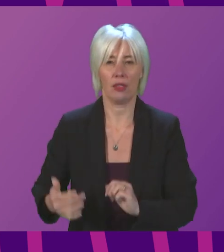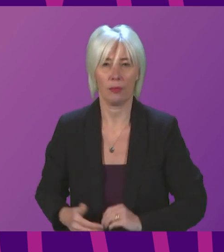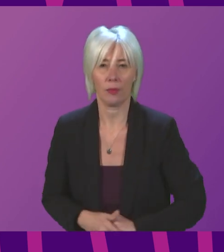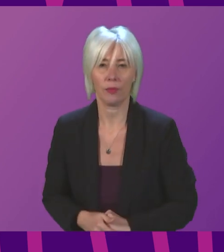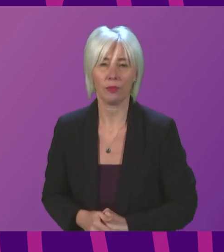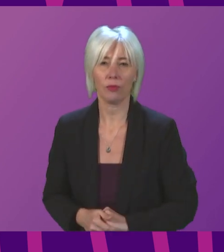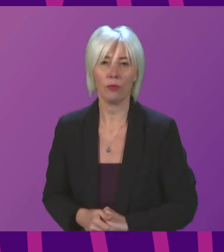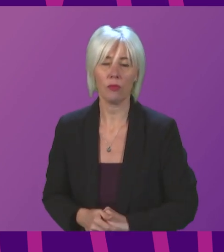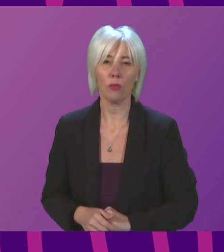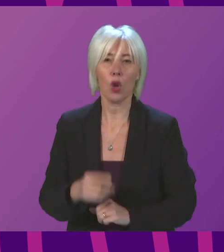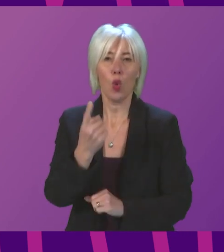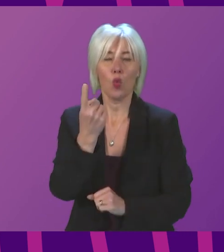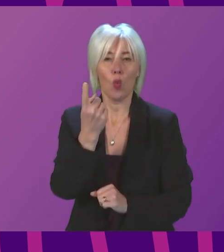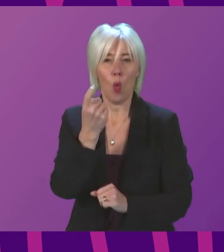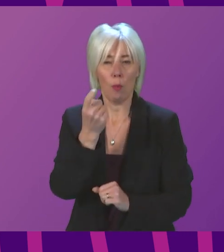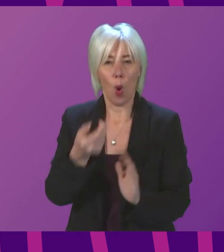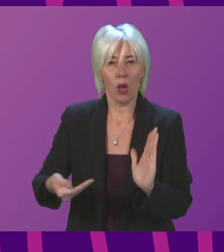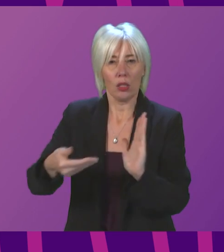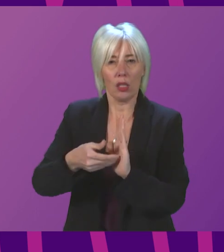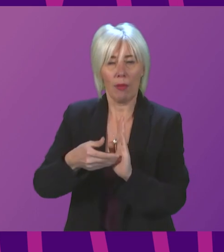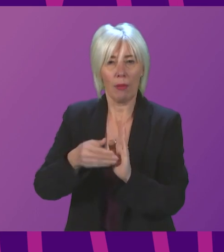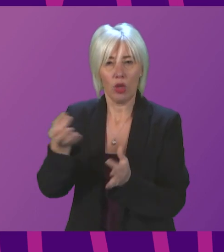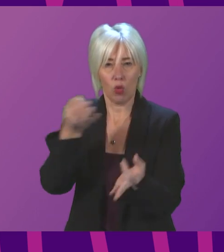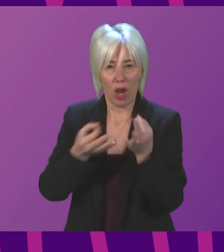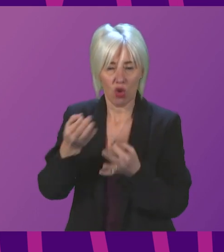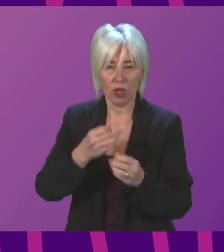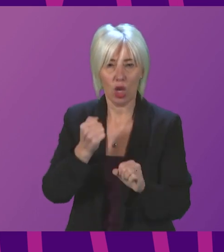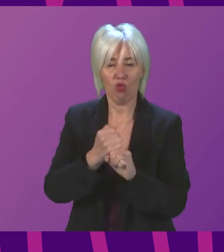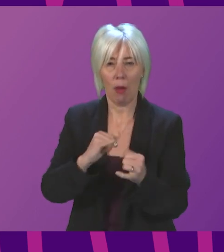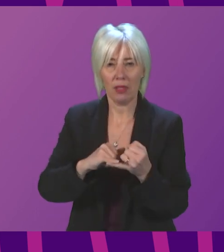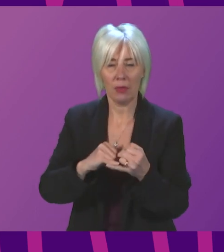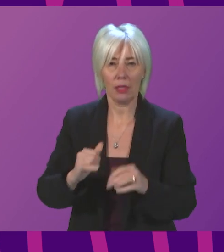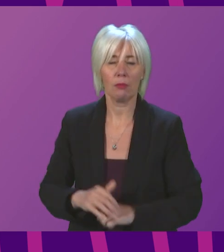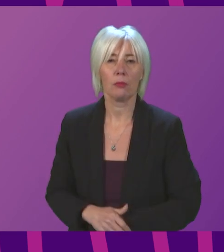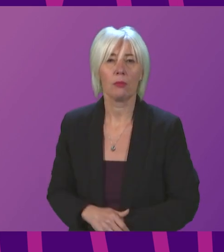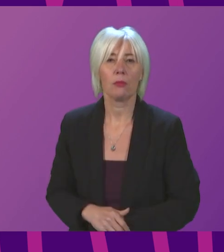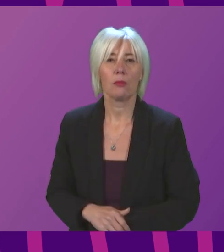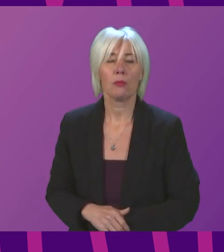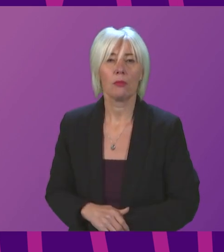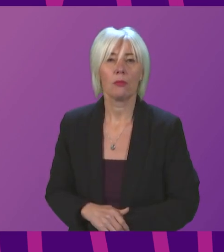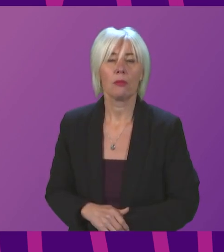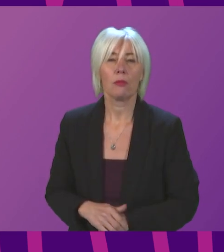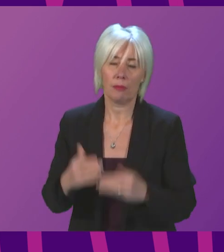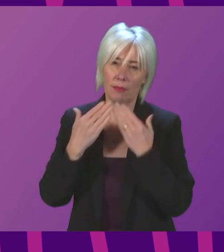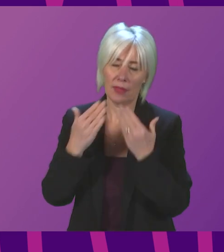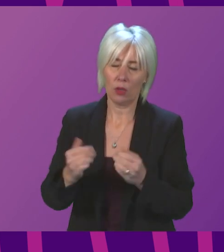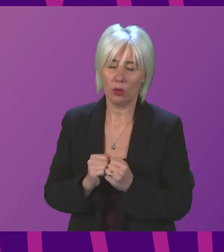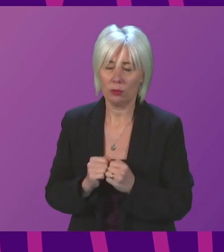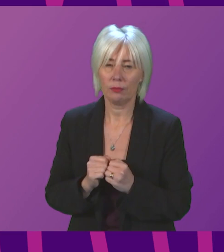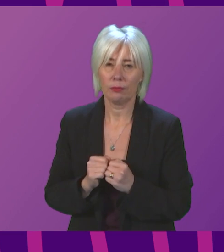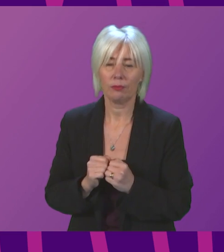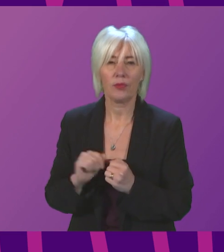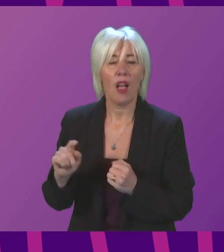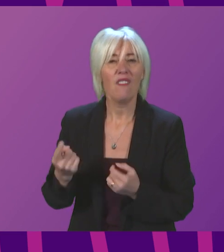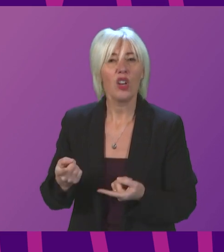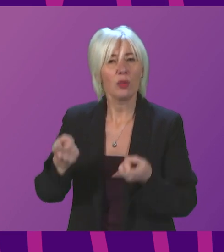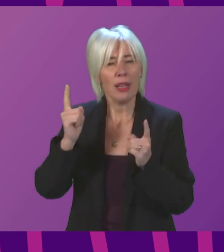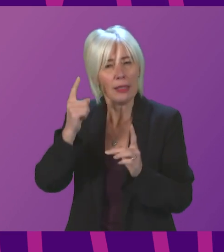Does the First Minister think that it is appropriate